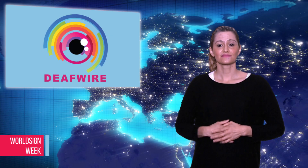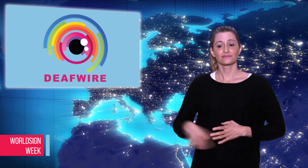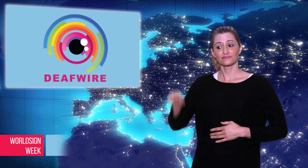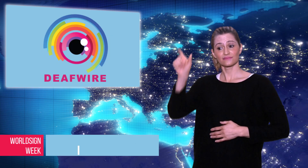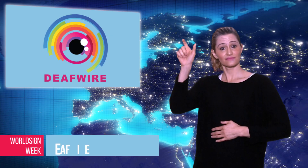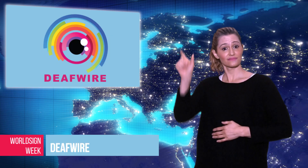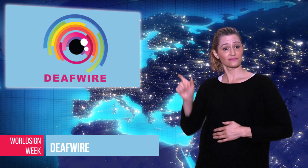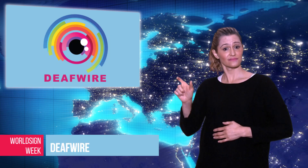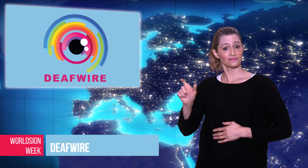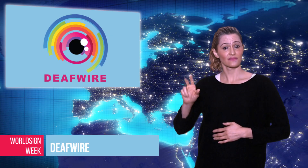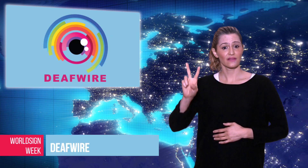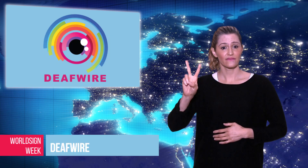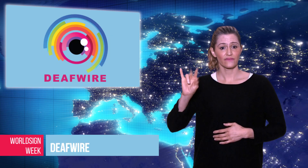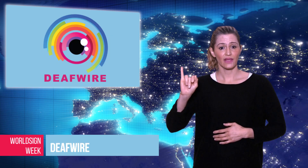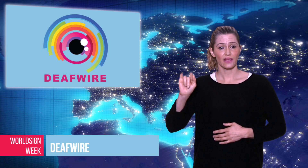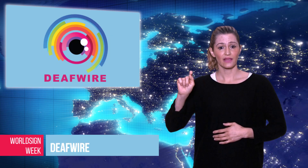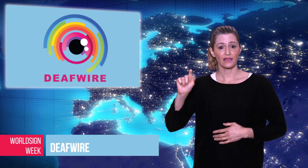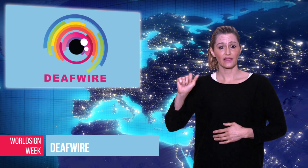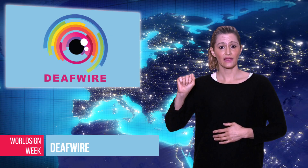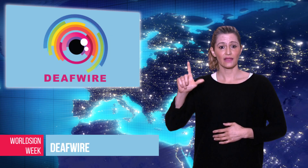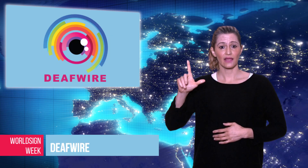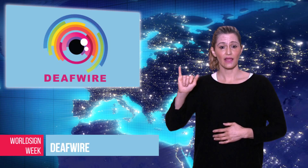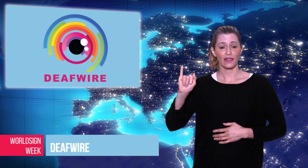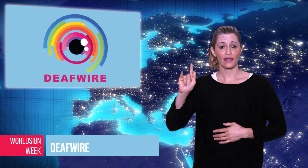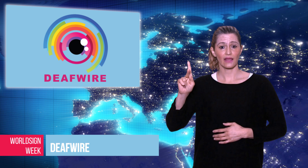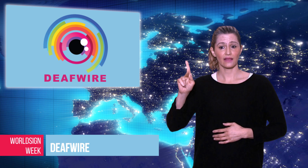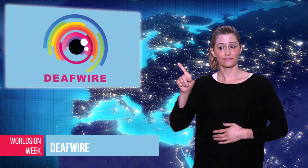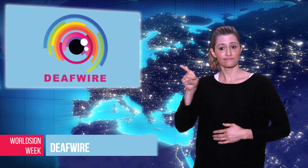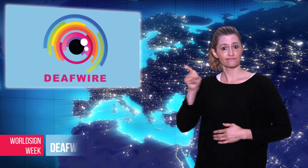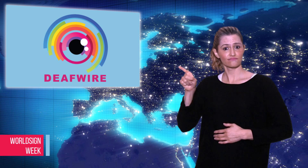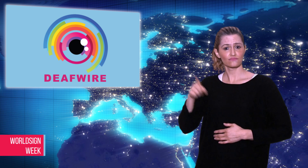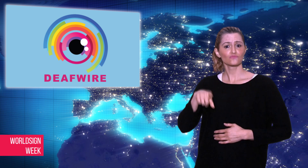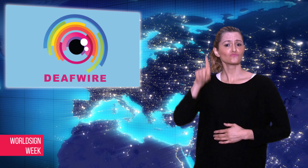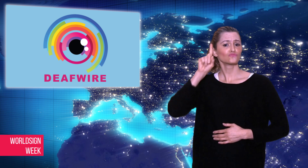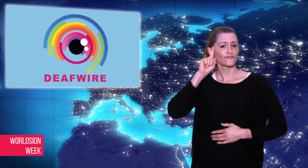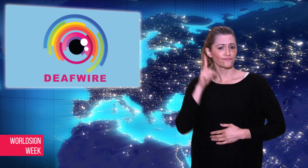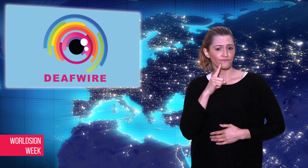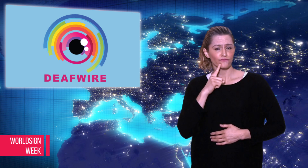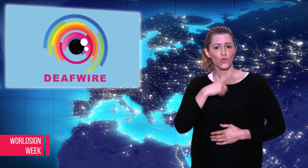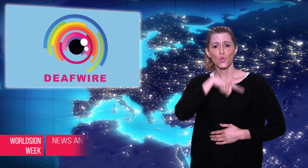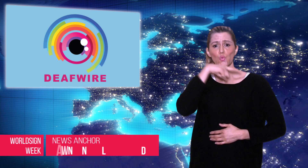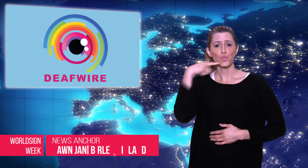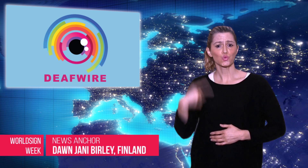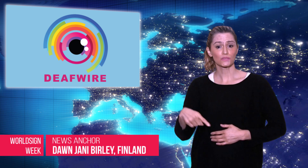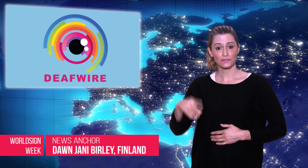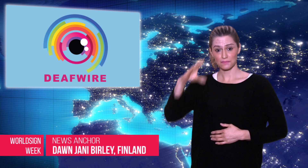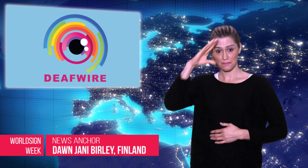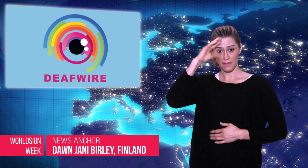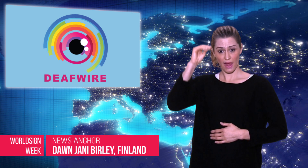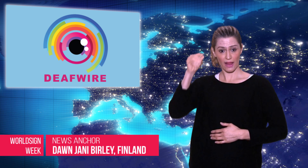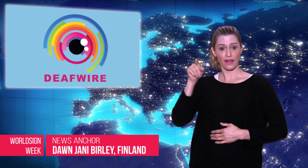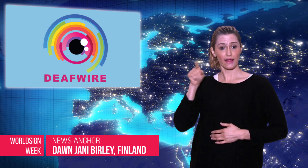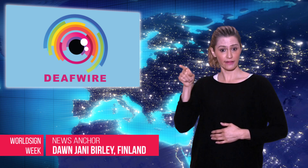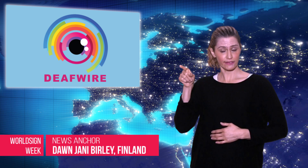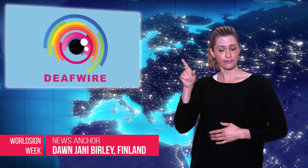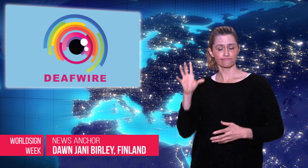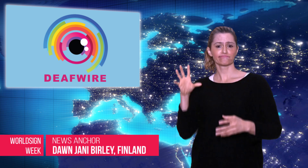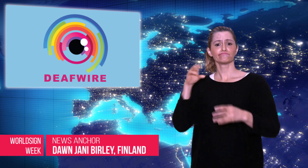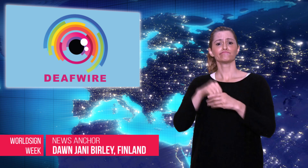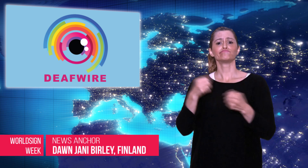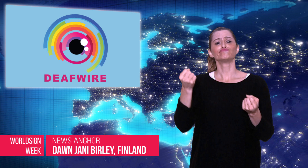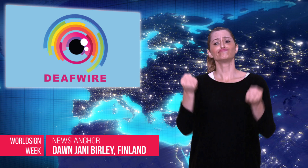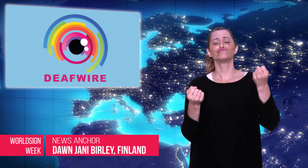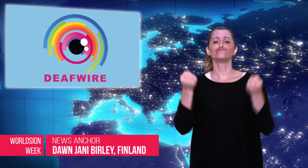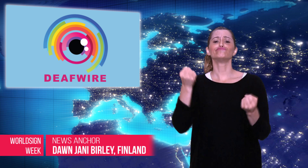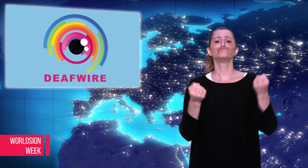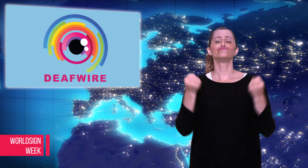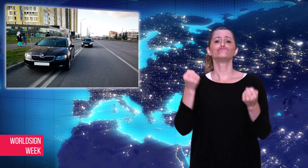[Dawn]: Vitalik, a Deaf Russian man, was involved